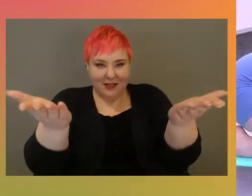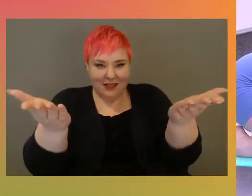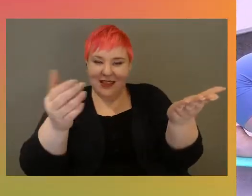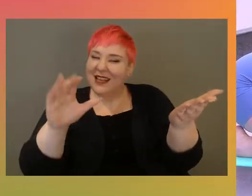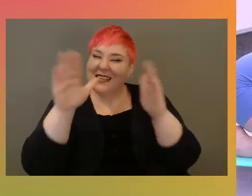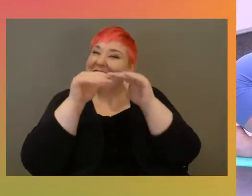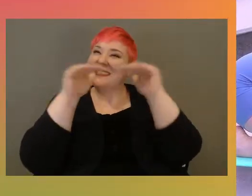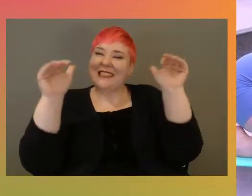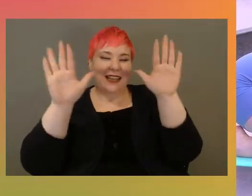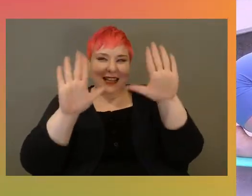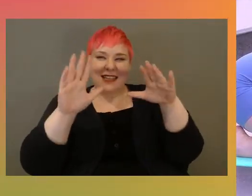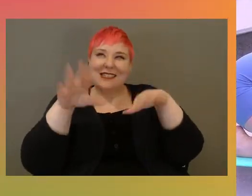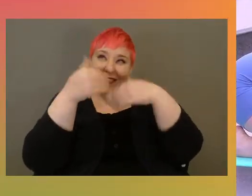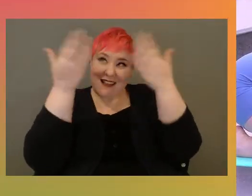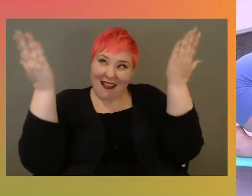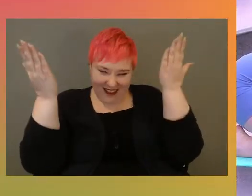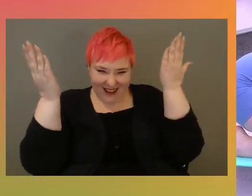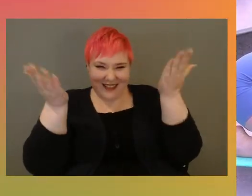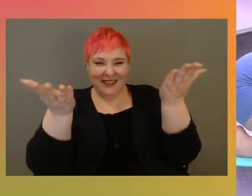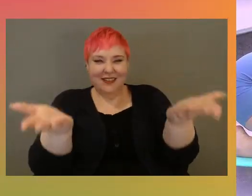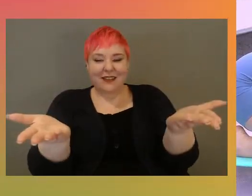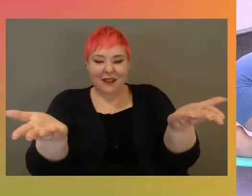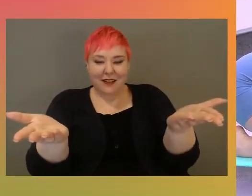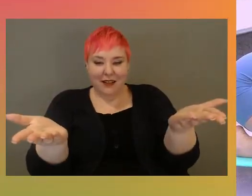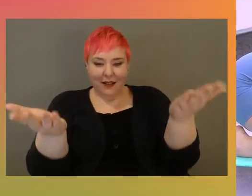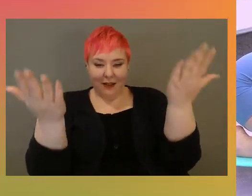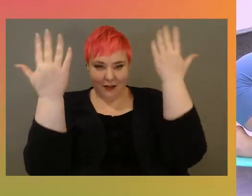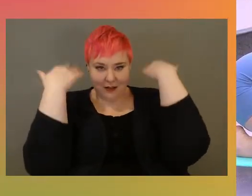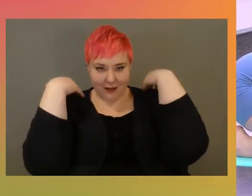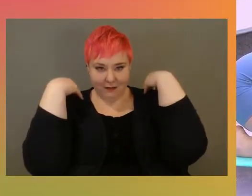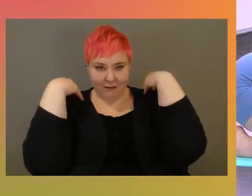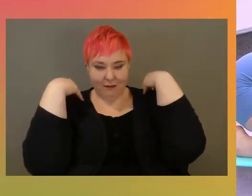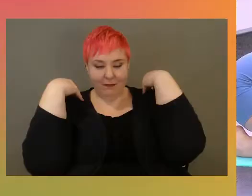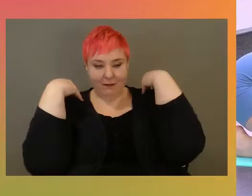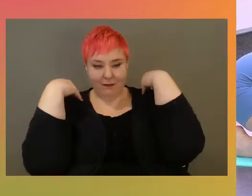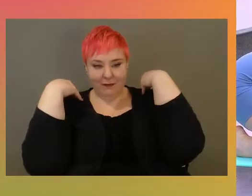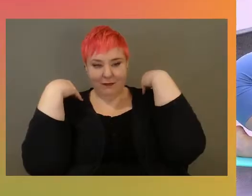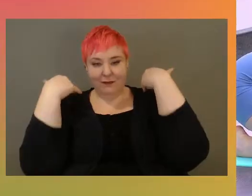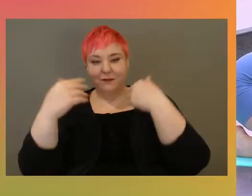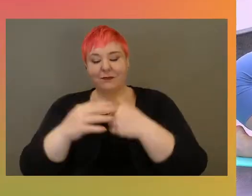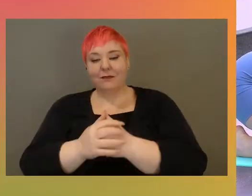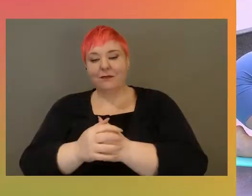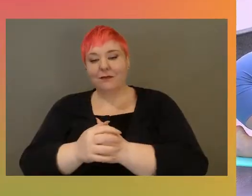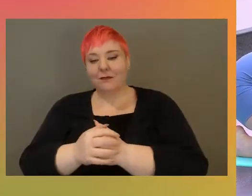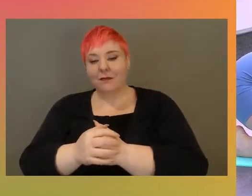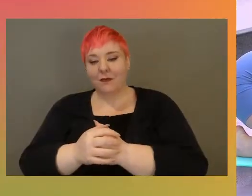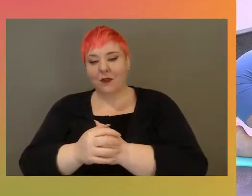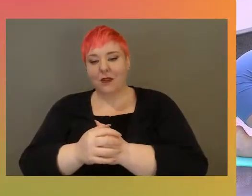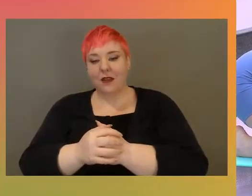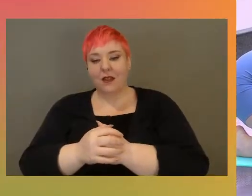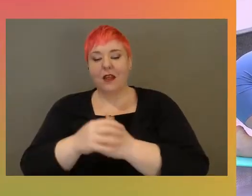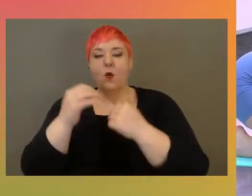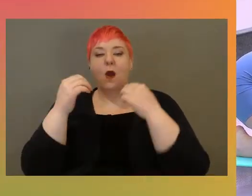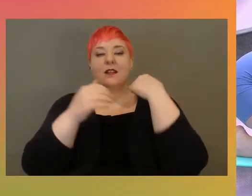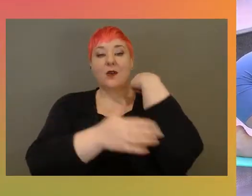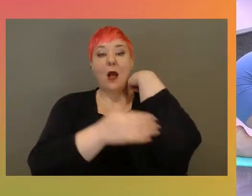TURN YOUR PALMS TO FACE THE